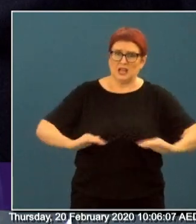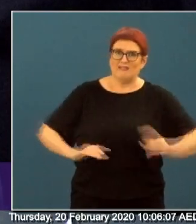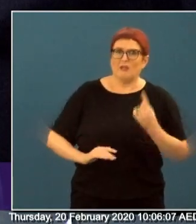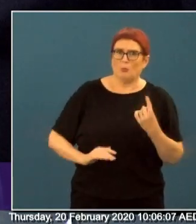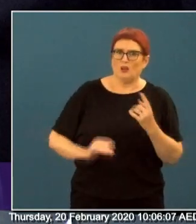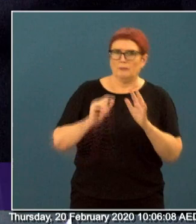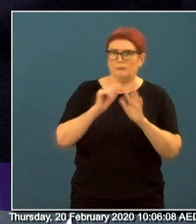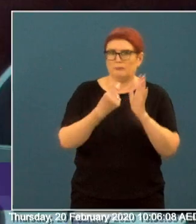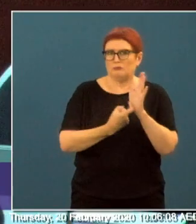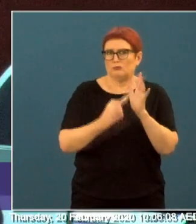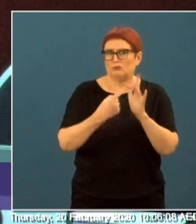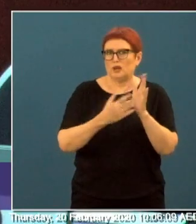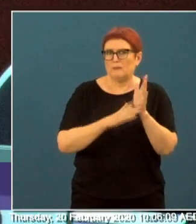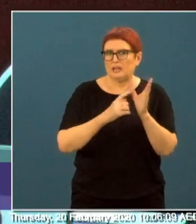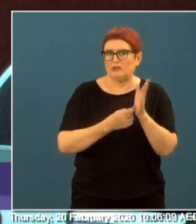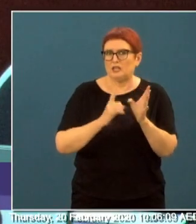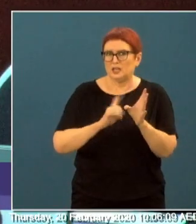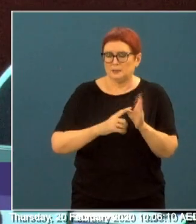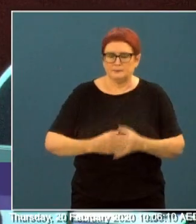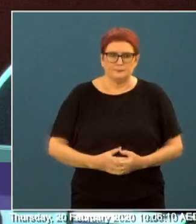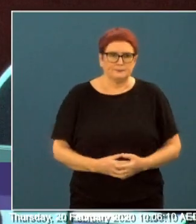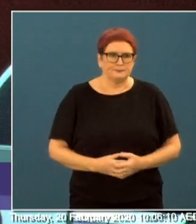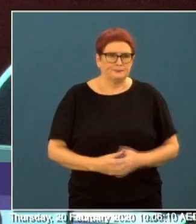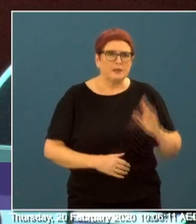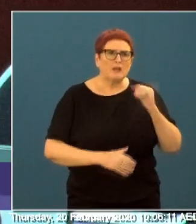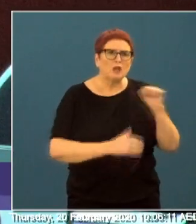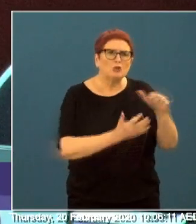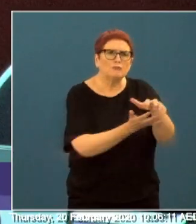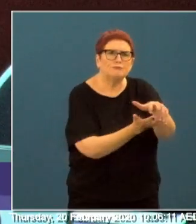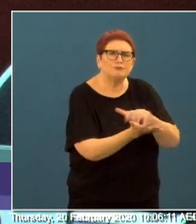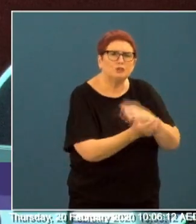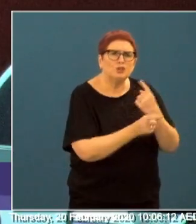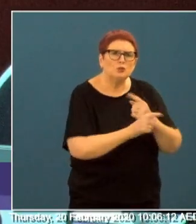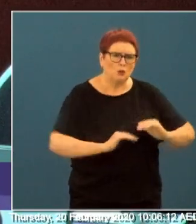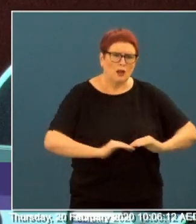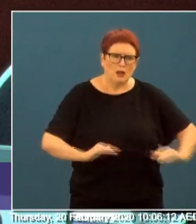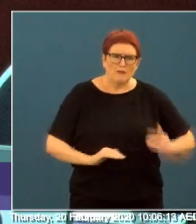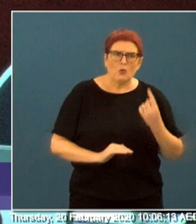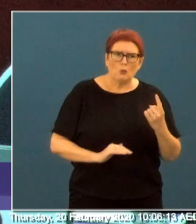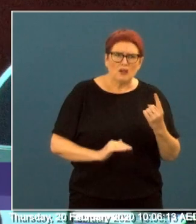You've referred in your statement to Primary Health Networks.